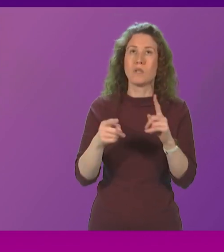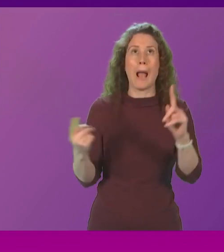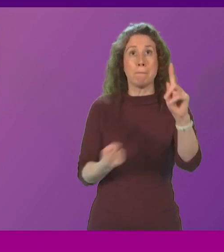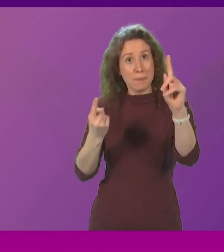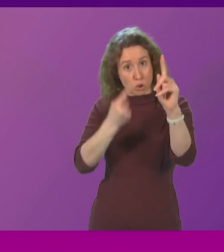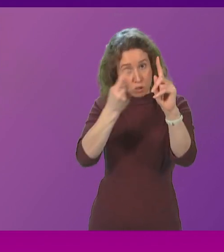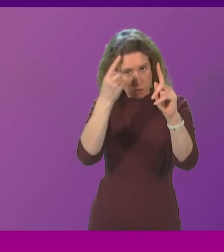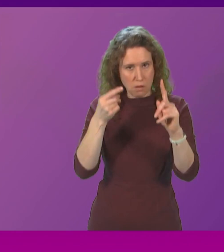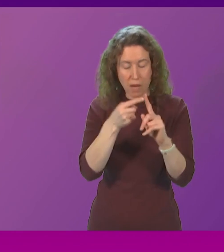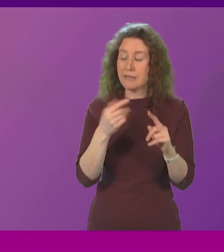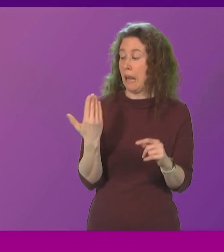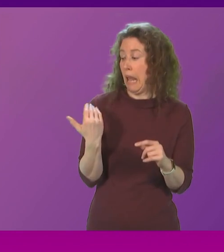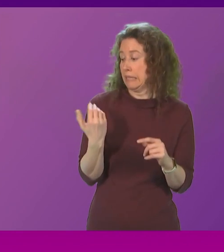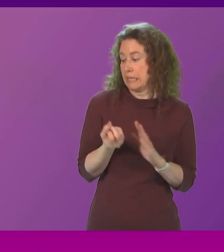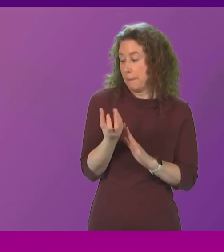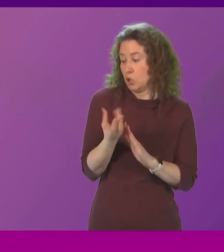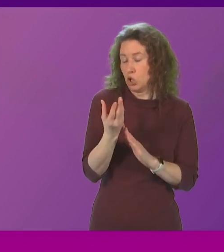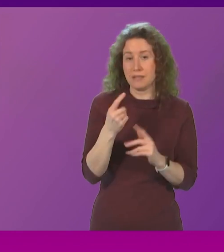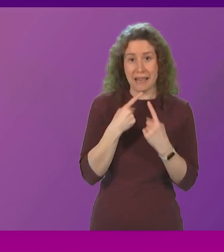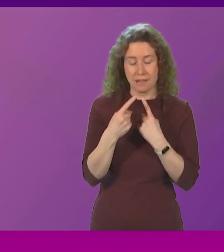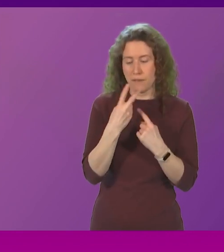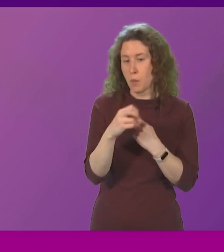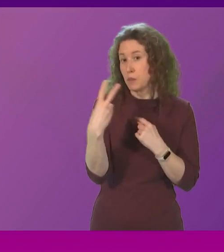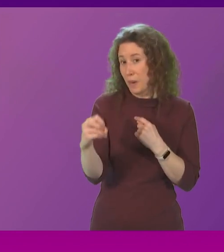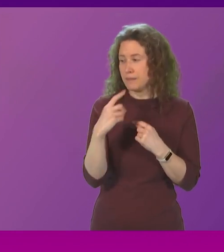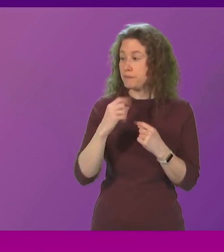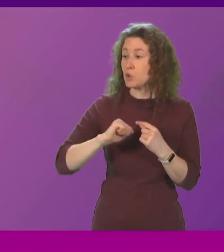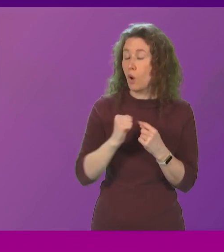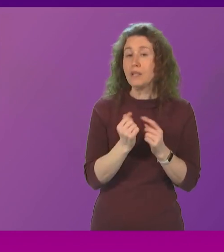The latest emissions data, which is for 2020, shows that Scotland’s emissions are down